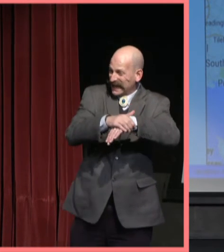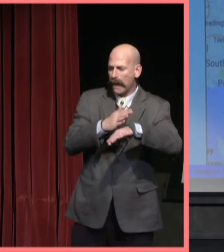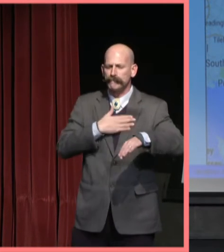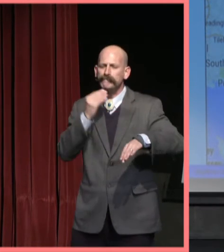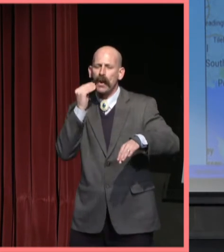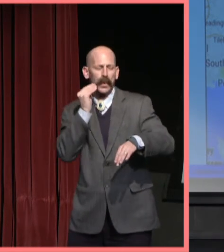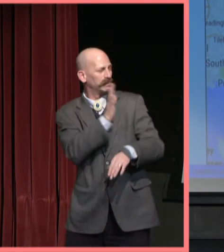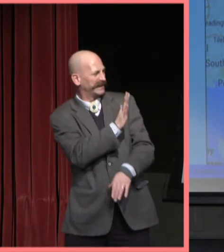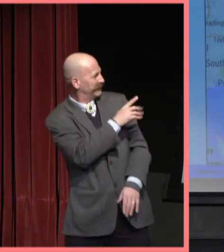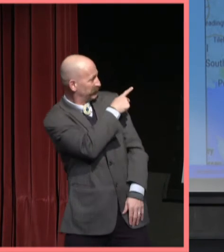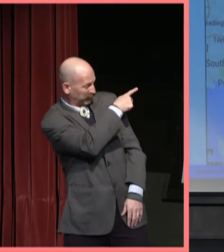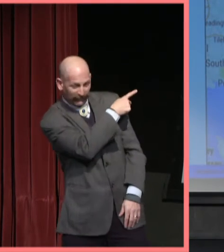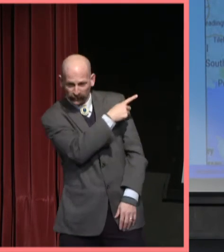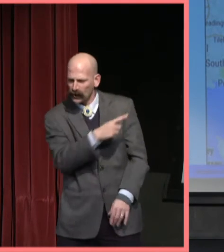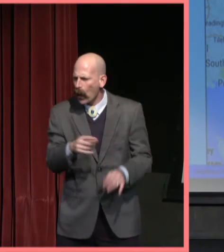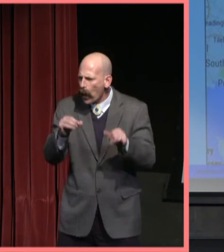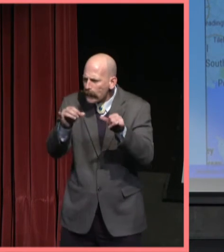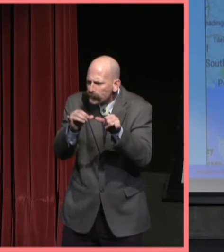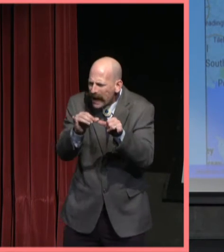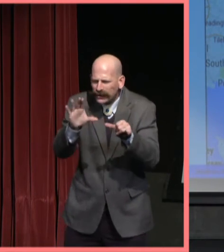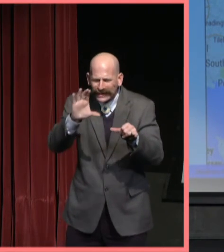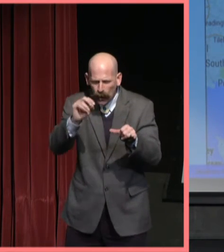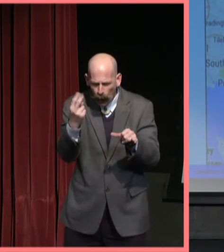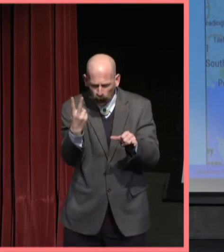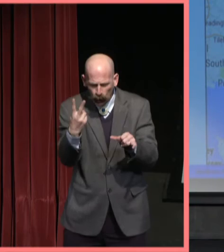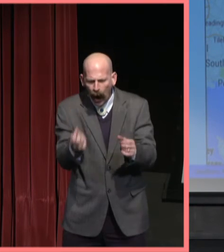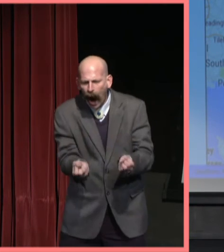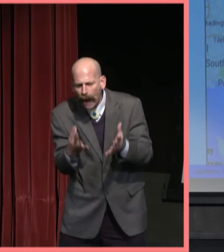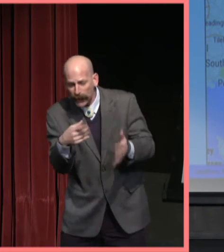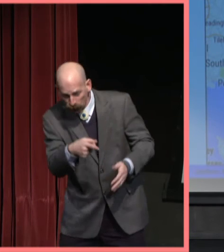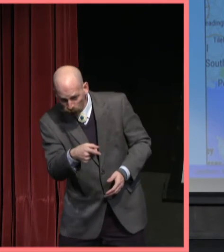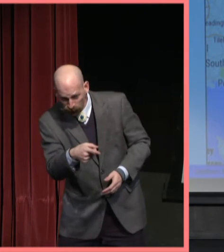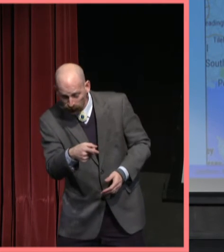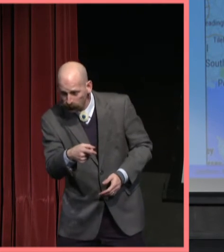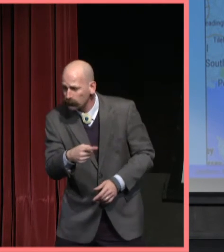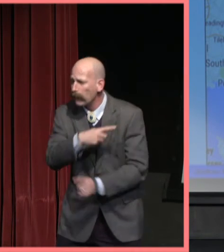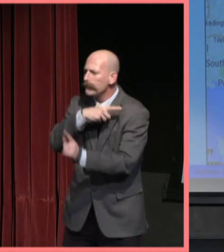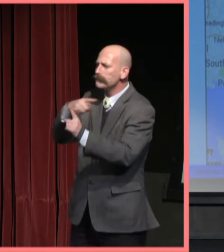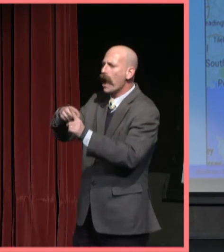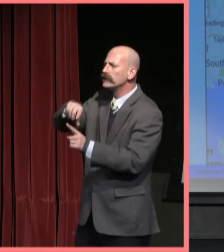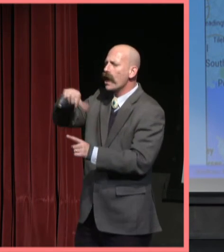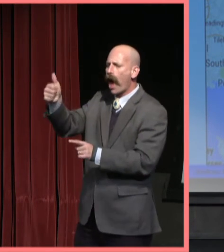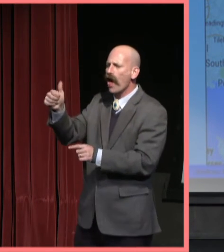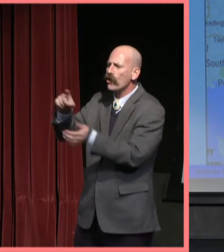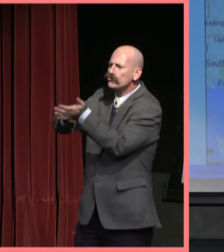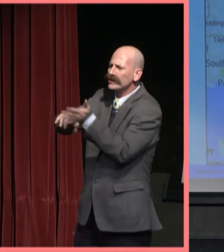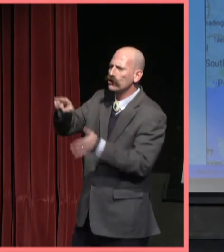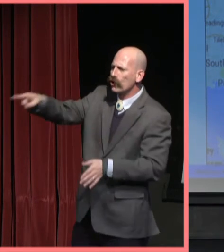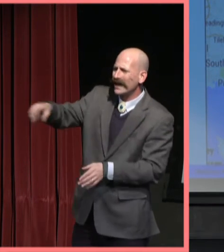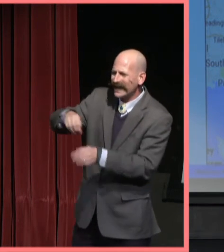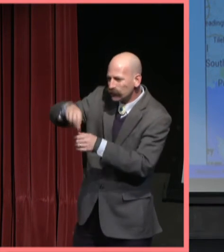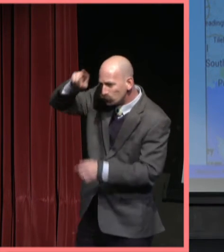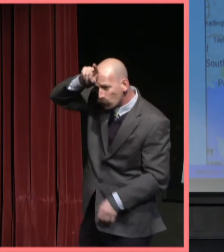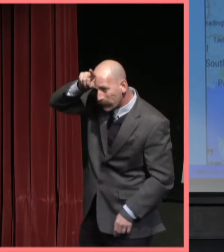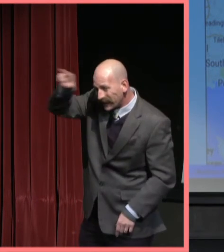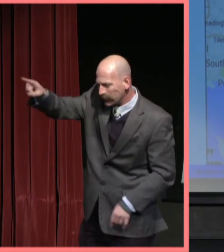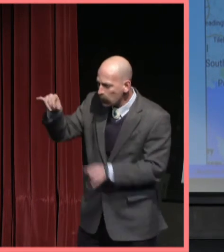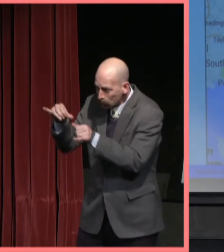and we measure the carbon dioxide concentration and if my colleagues in Germany measure a lower carbon dioxide concentration,